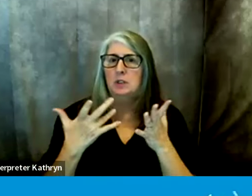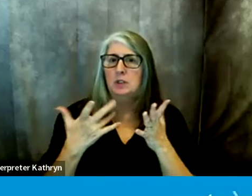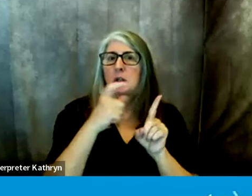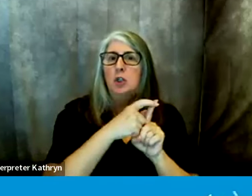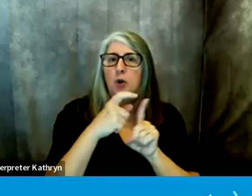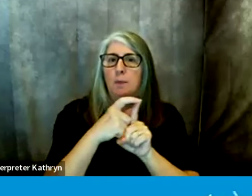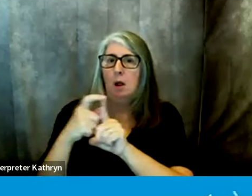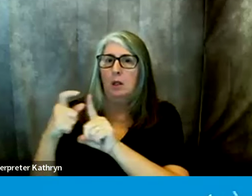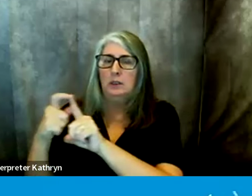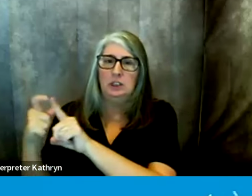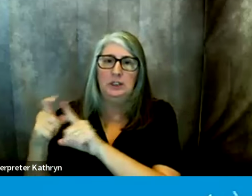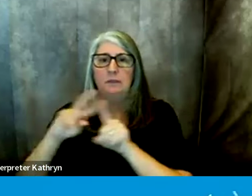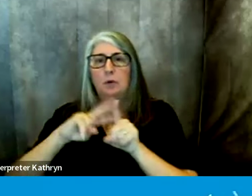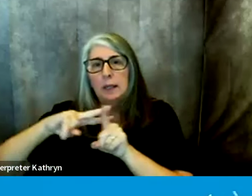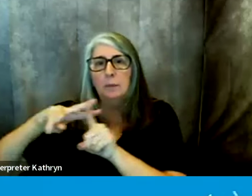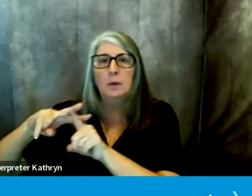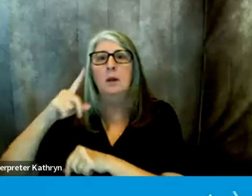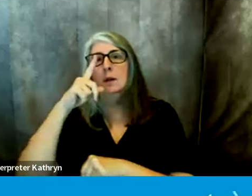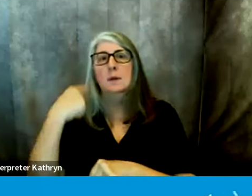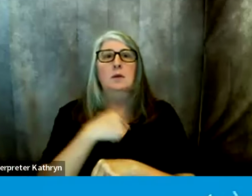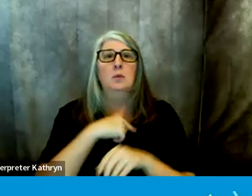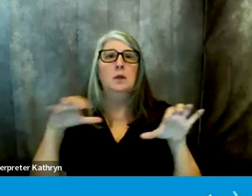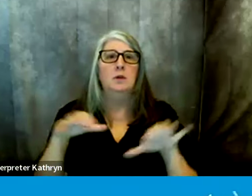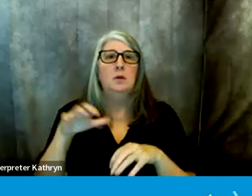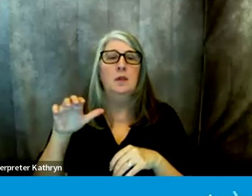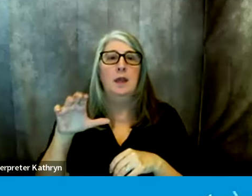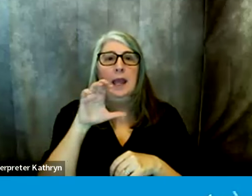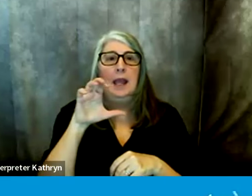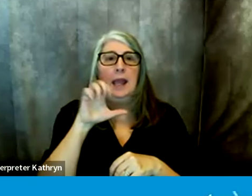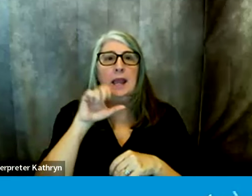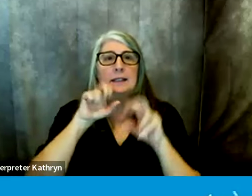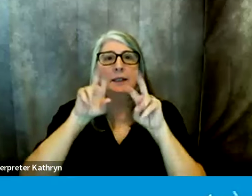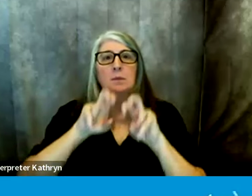because when we do the ASIA assessment, people have a complete or incomplete injury.